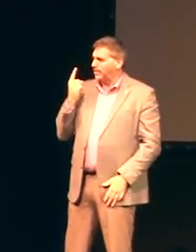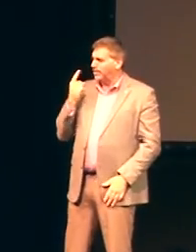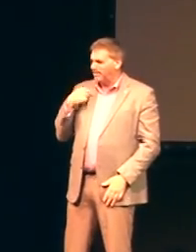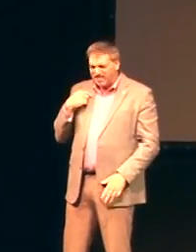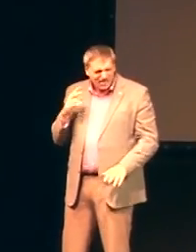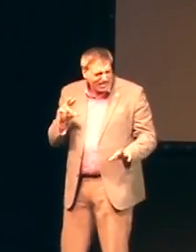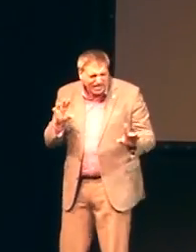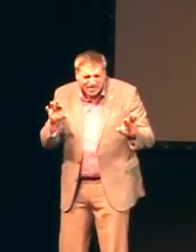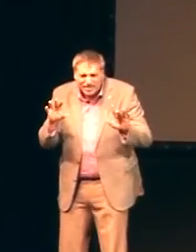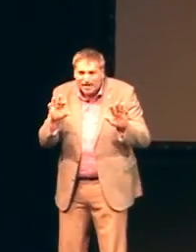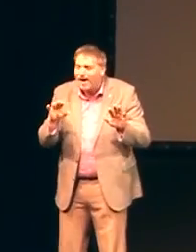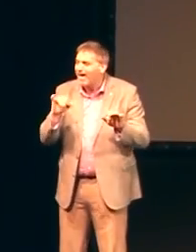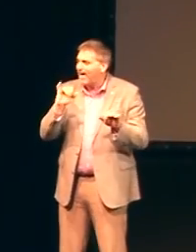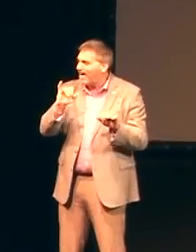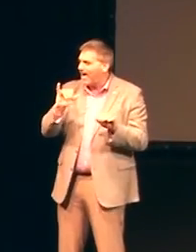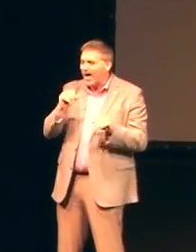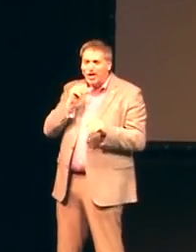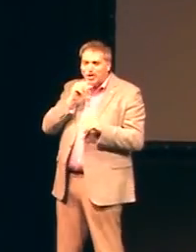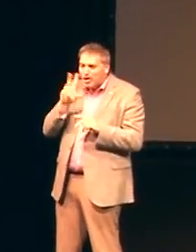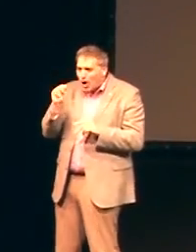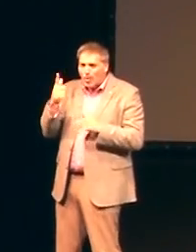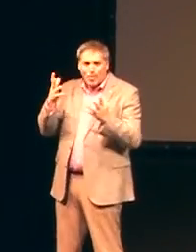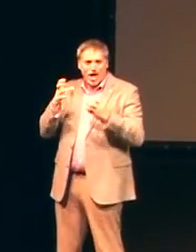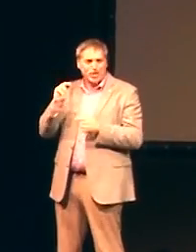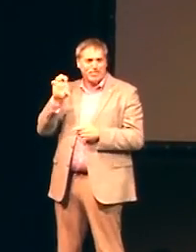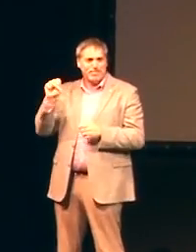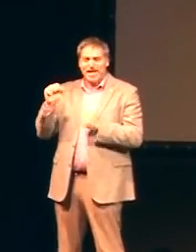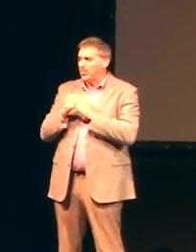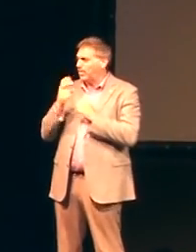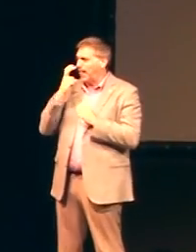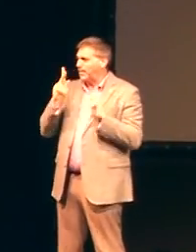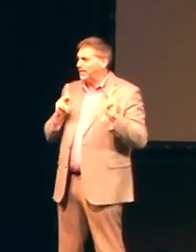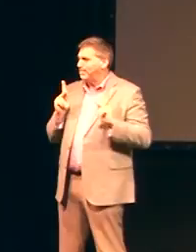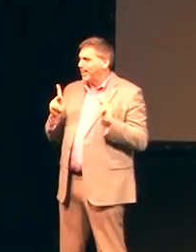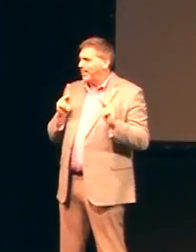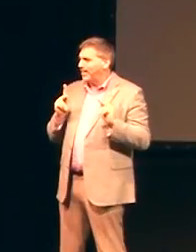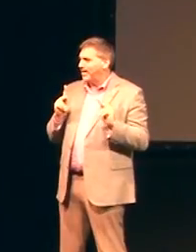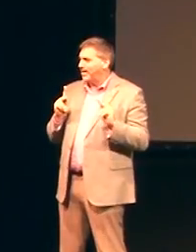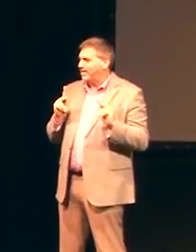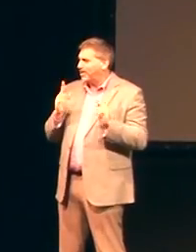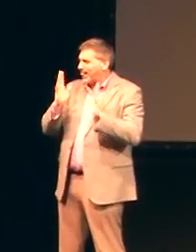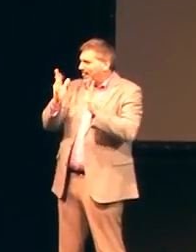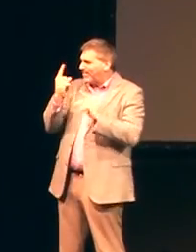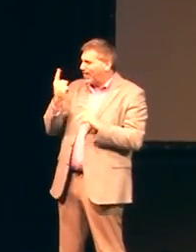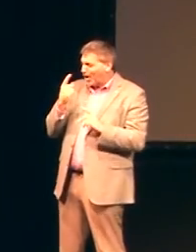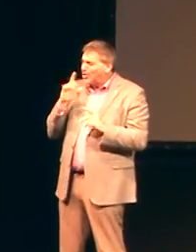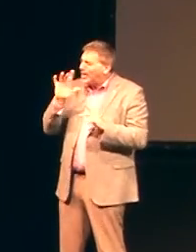leave them alone. I'm like, oh, that's interesting. No one wants to mess with blind people. They